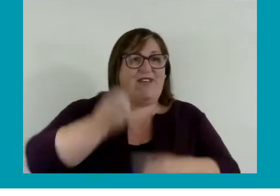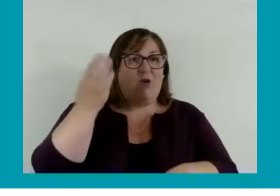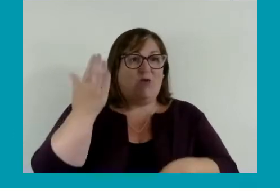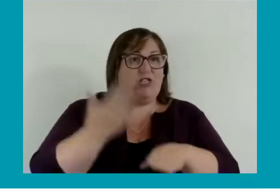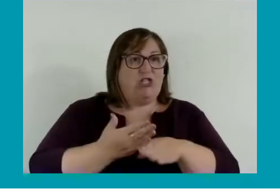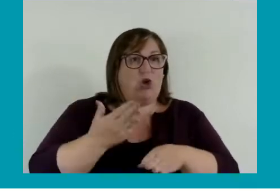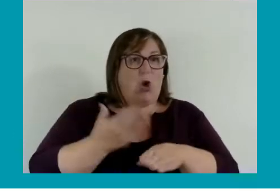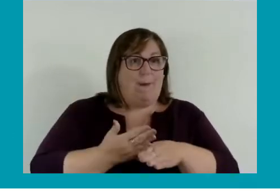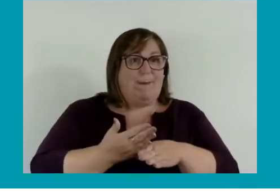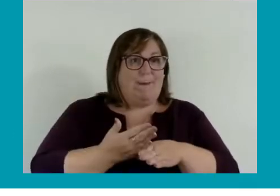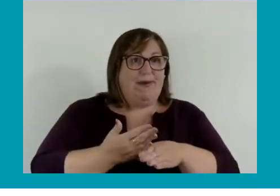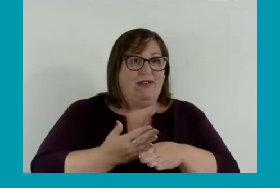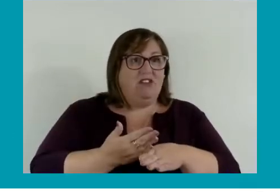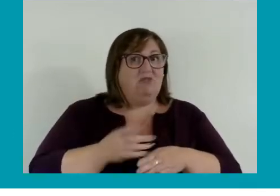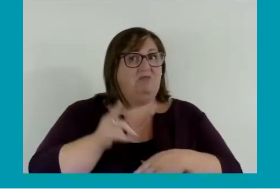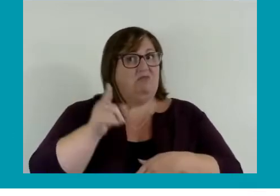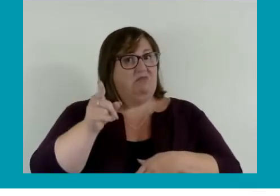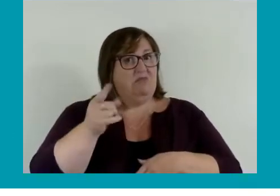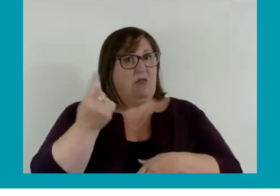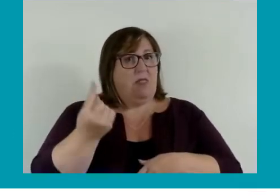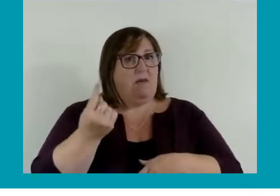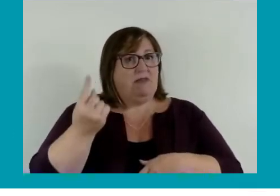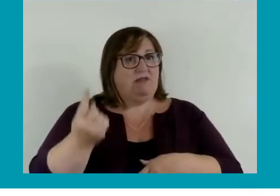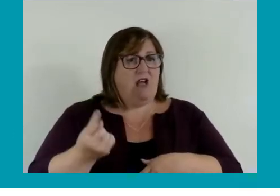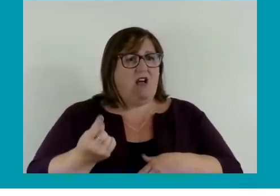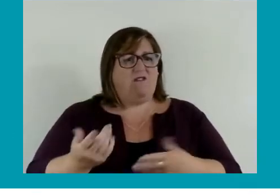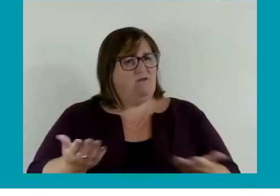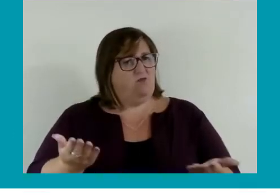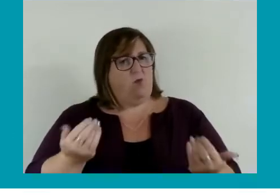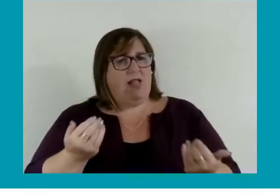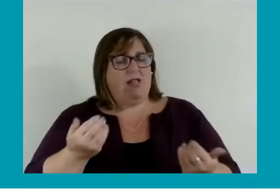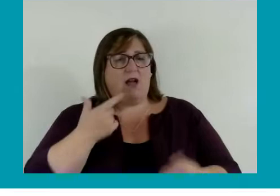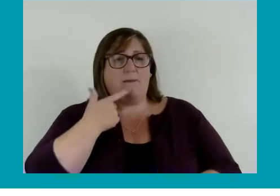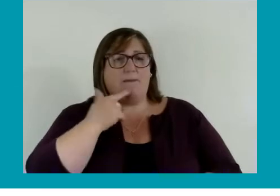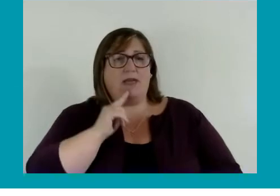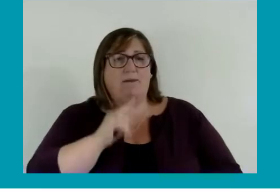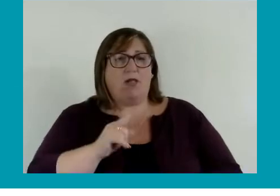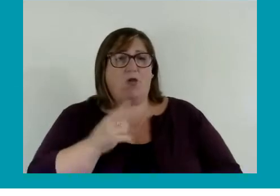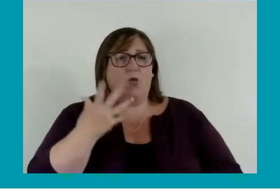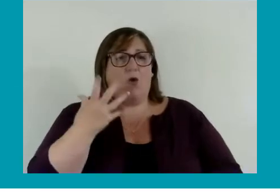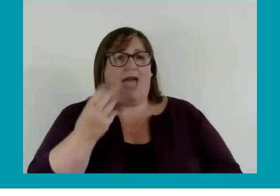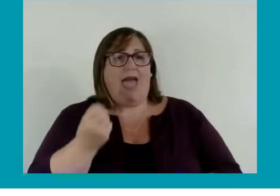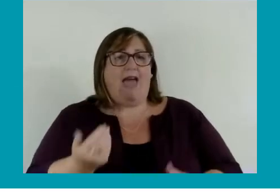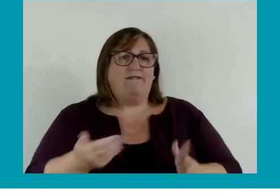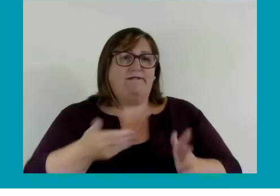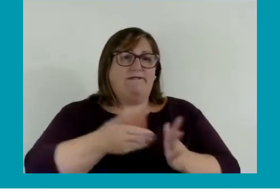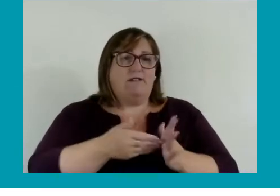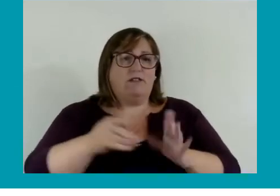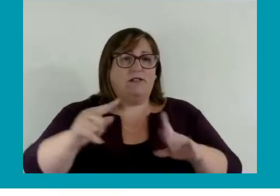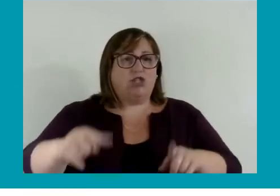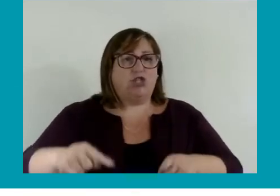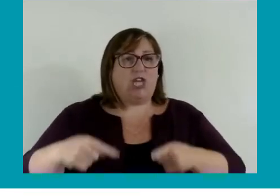to people with my sorts of challenges and it really went forward in a good way i found all